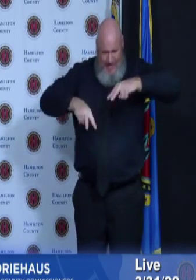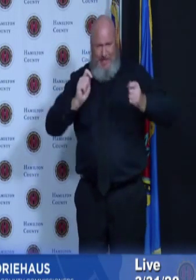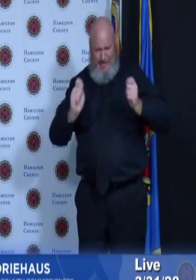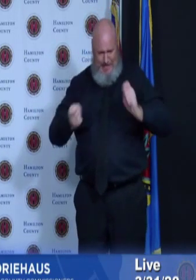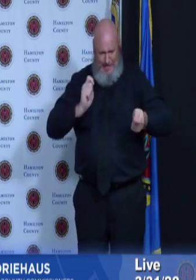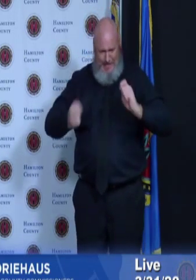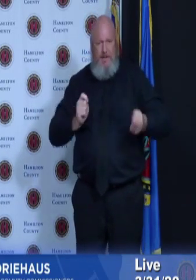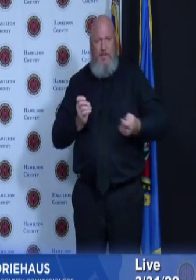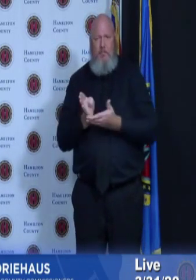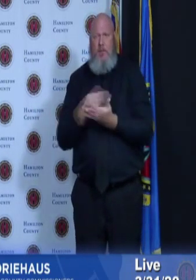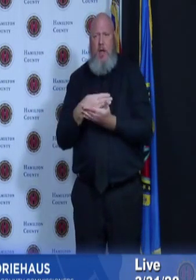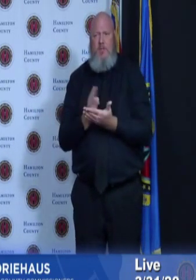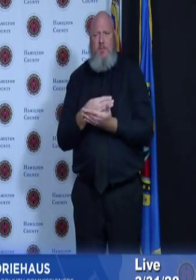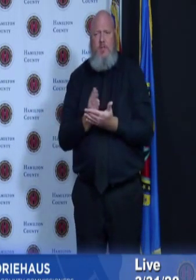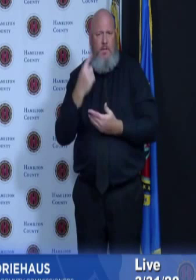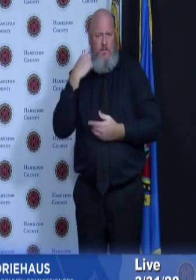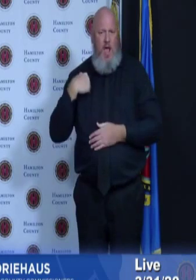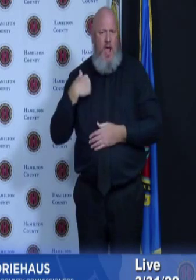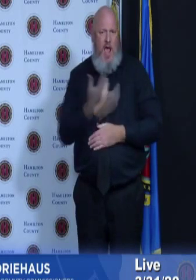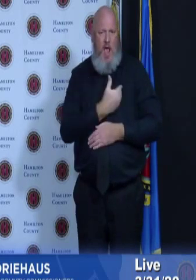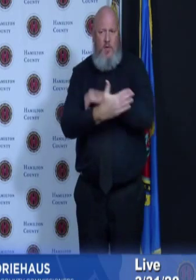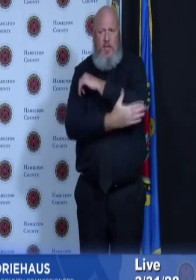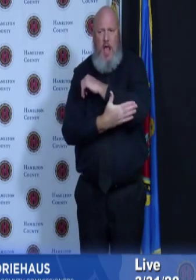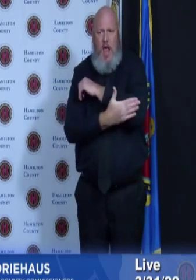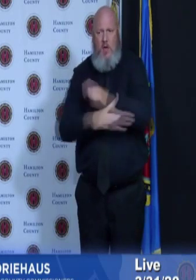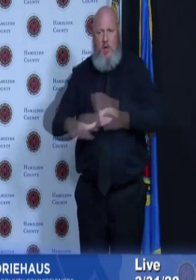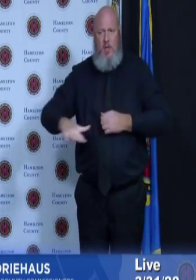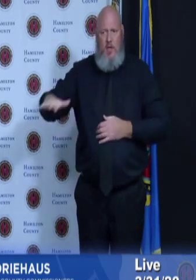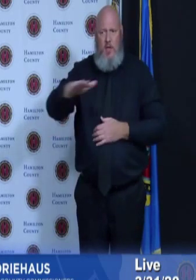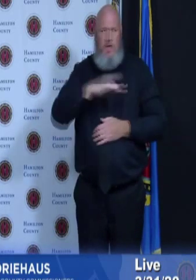our calendar year as opposed to what the city is looking at our income streams